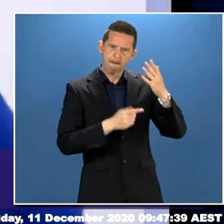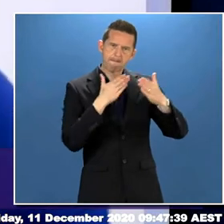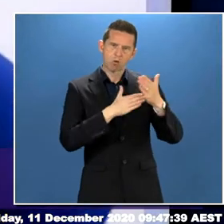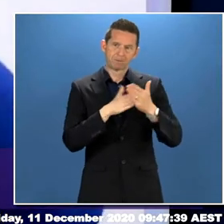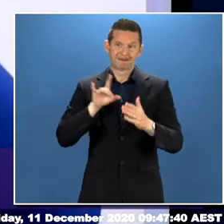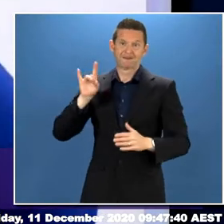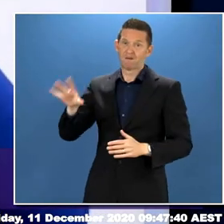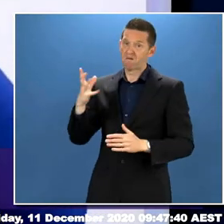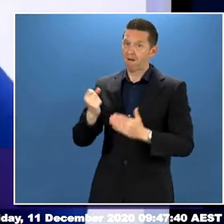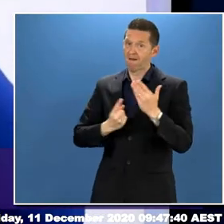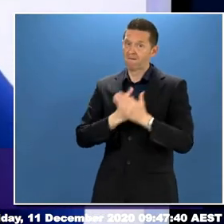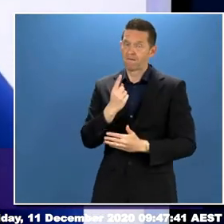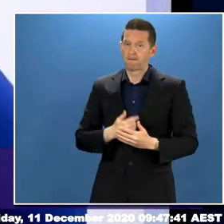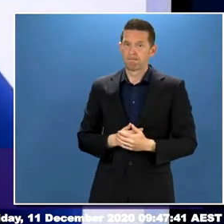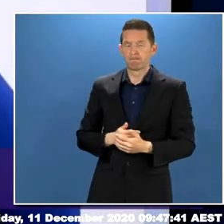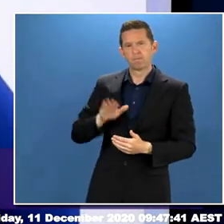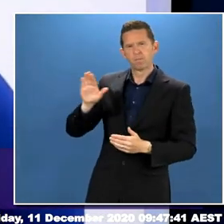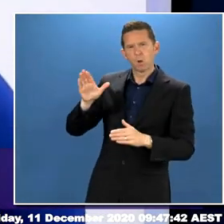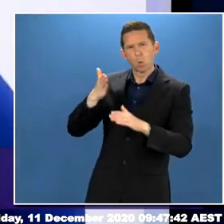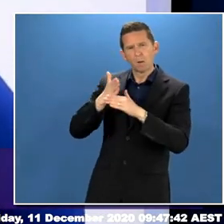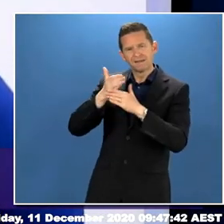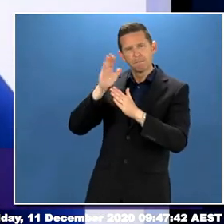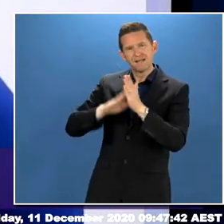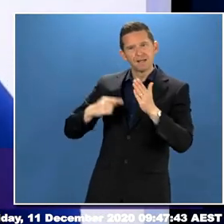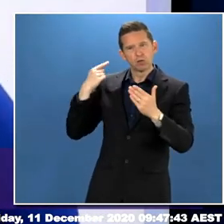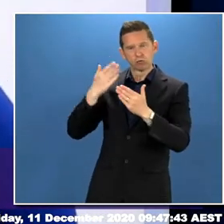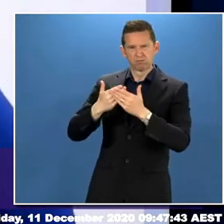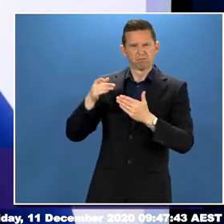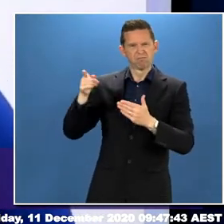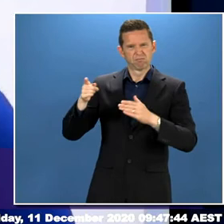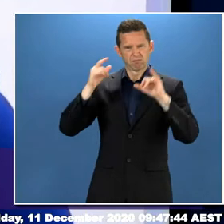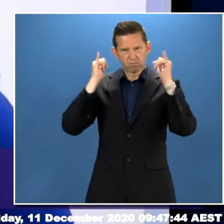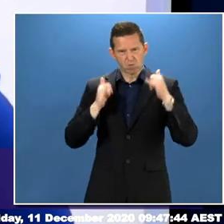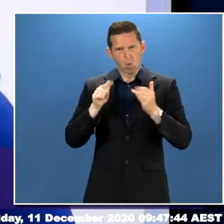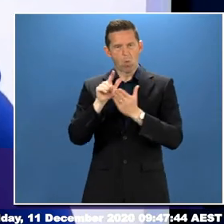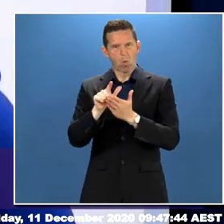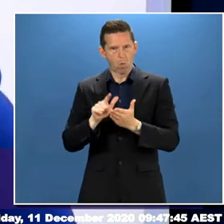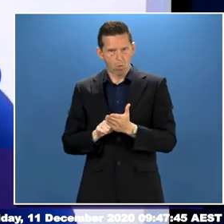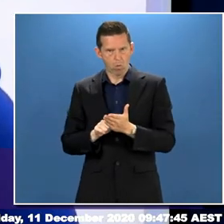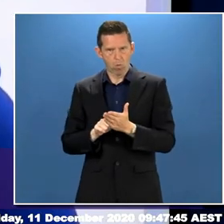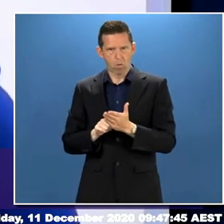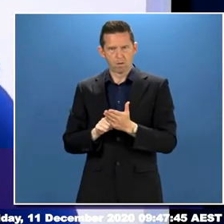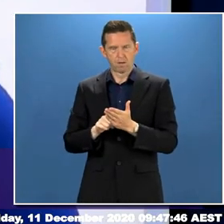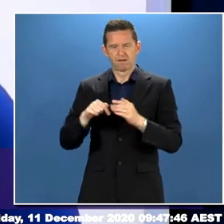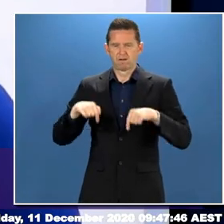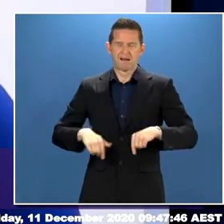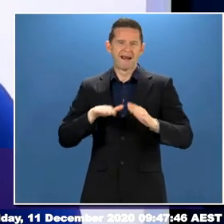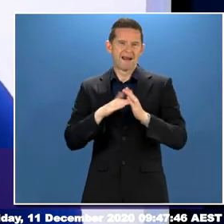So your work experience has essentially been in the law, other than your most recent position as the Commissioner.